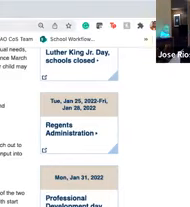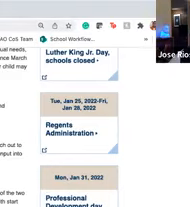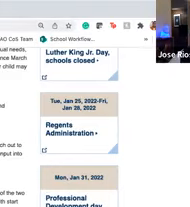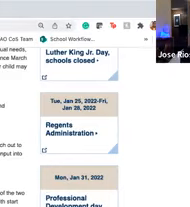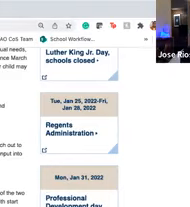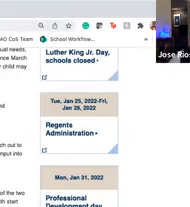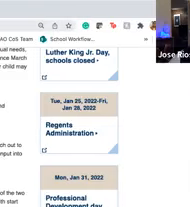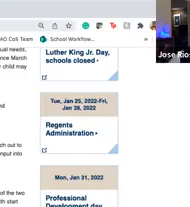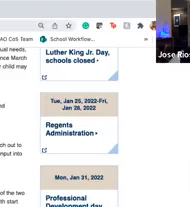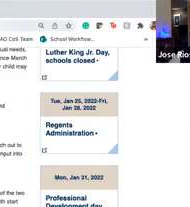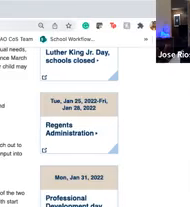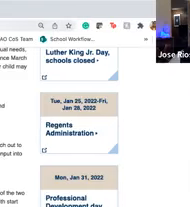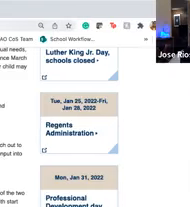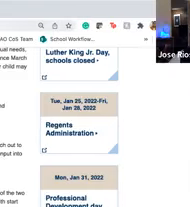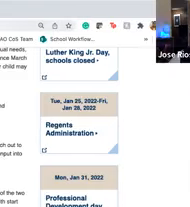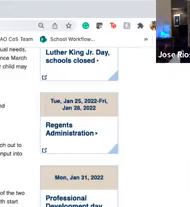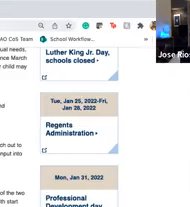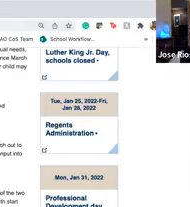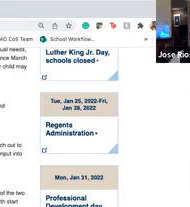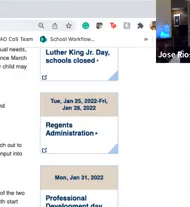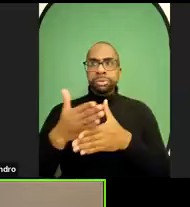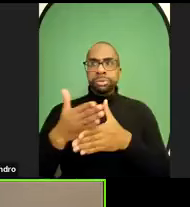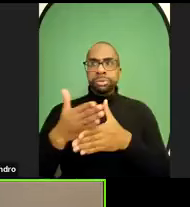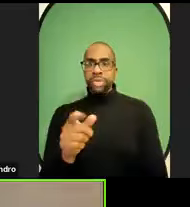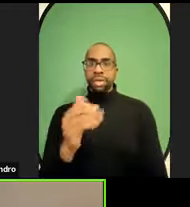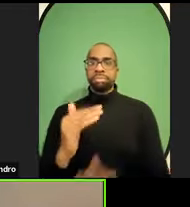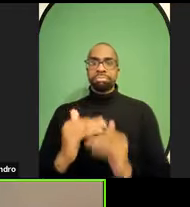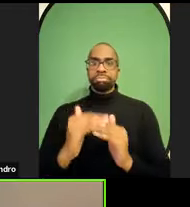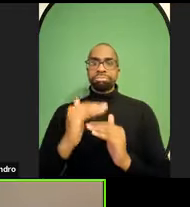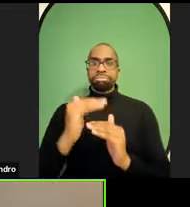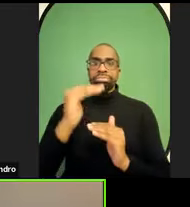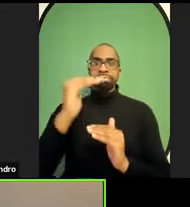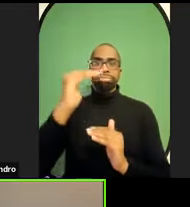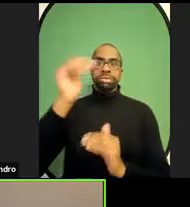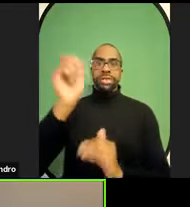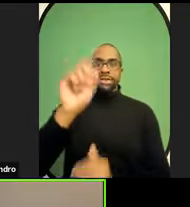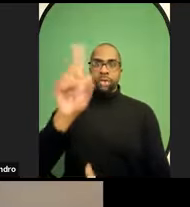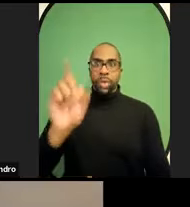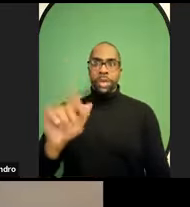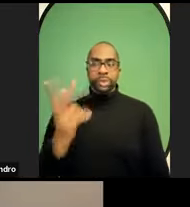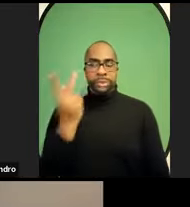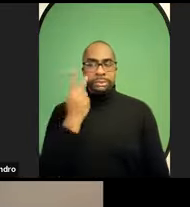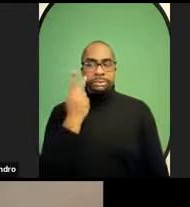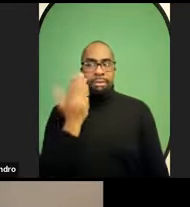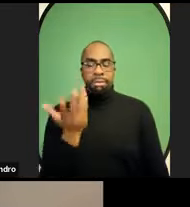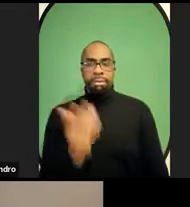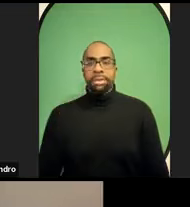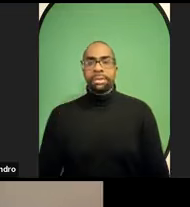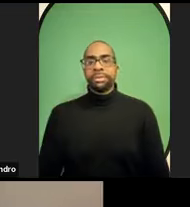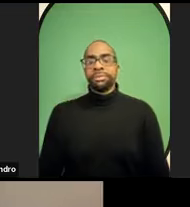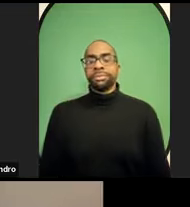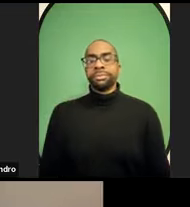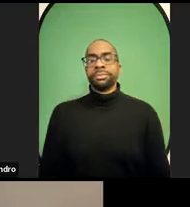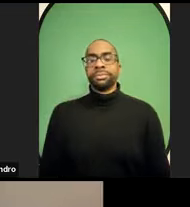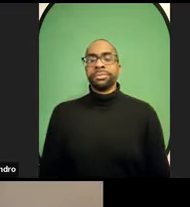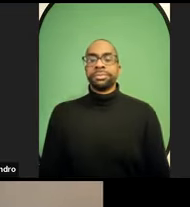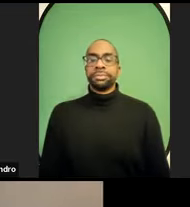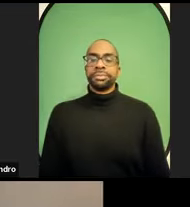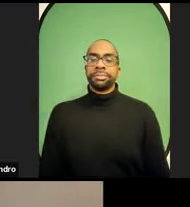that NYC.gov. I'm going to leave it there so going to leave it there so we can get two questions. I see them see them piling up, so. Jesse Jesse.